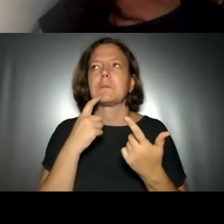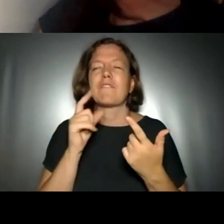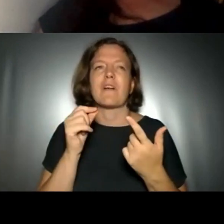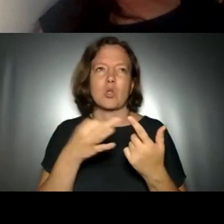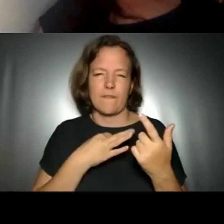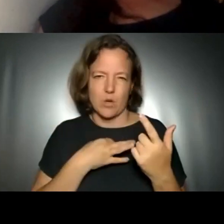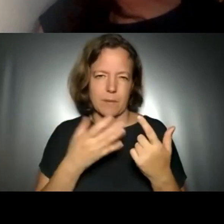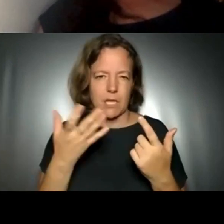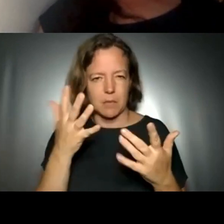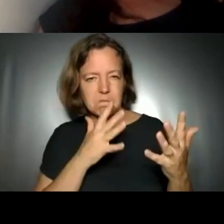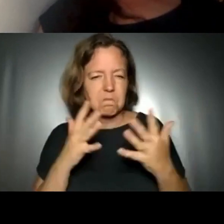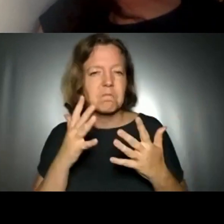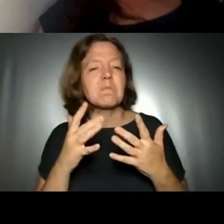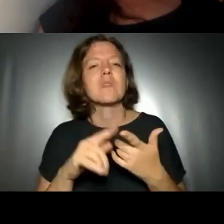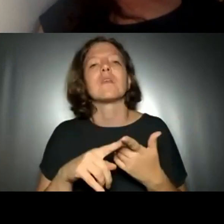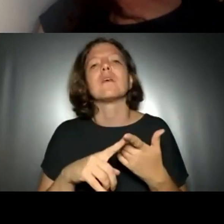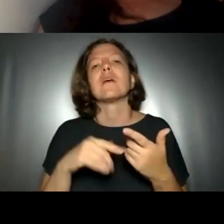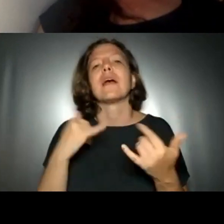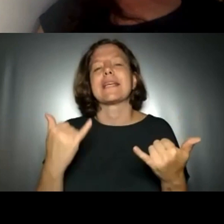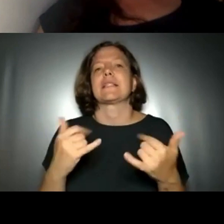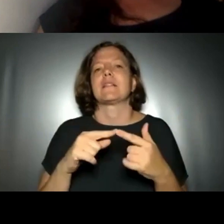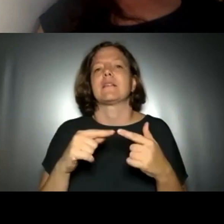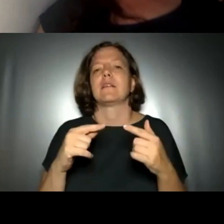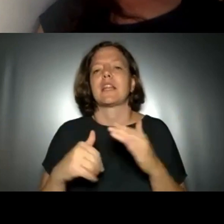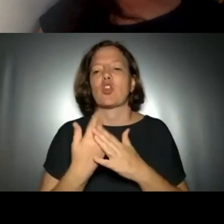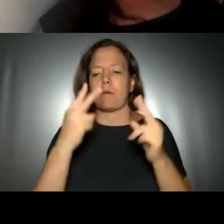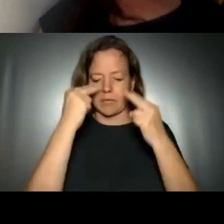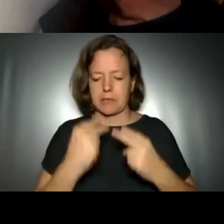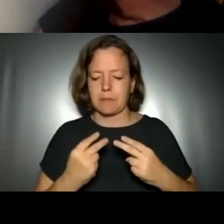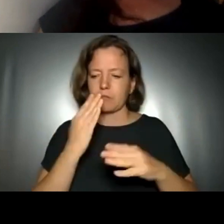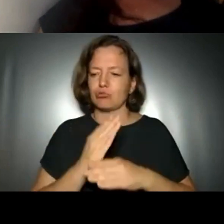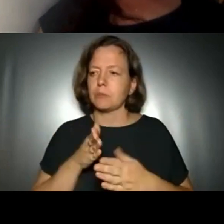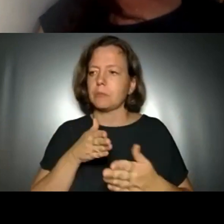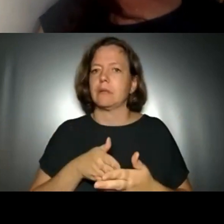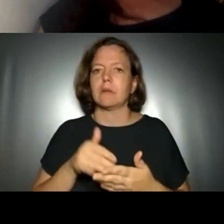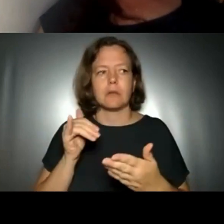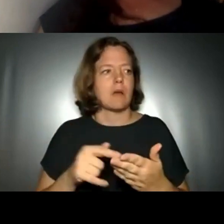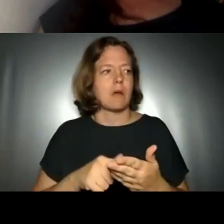It is only quite recently that I started seeing myself as disabled and understanding lots of my struggles